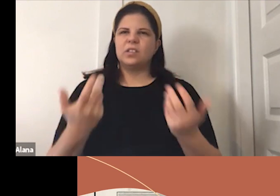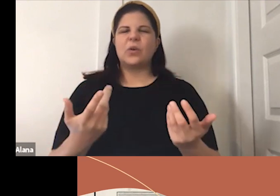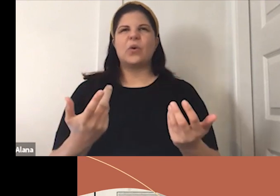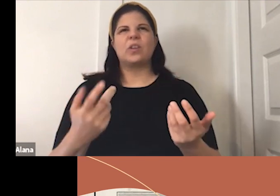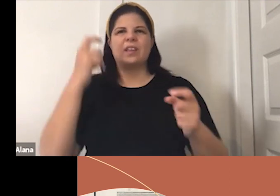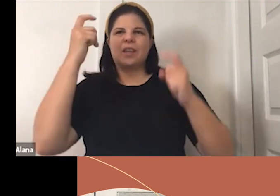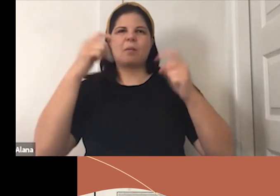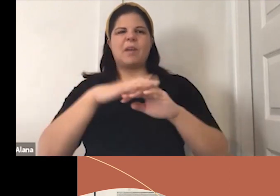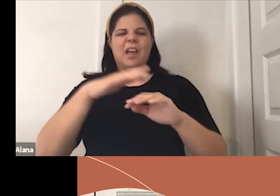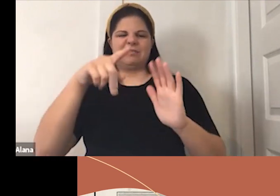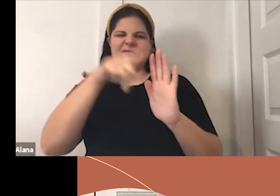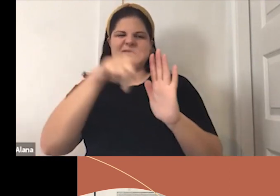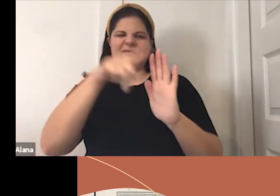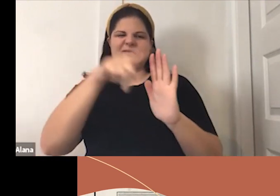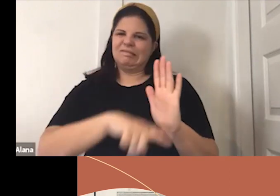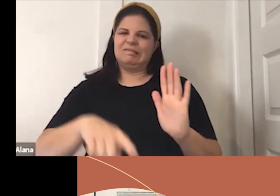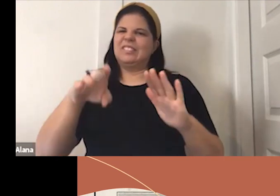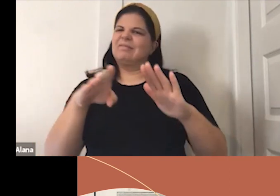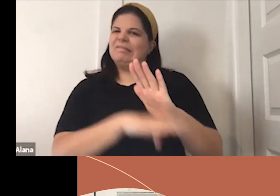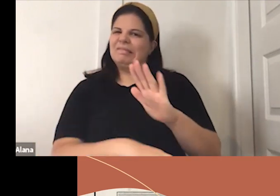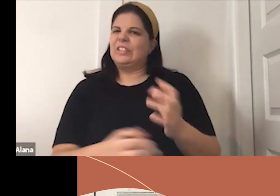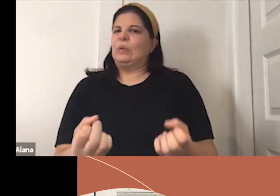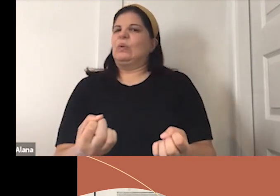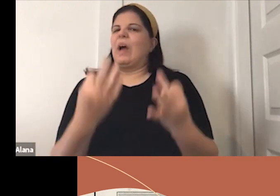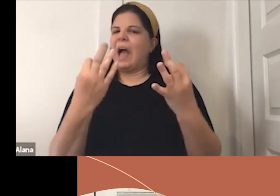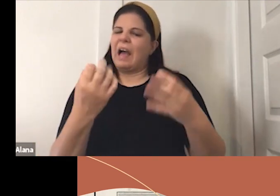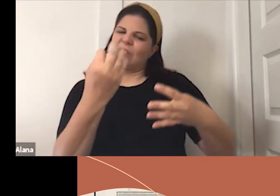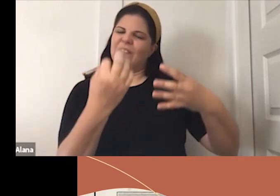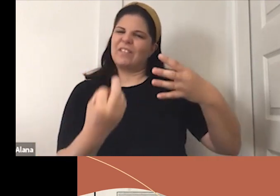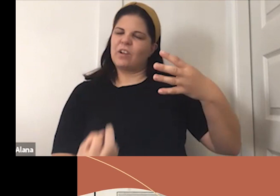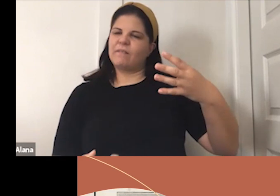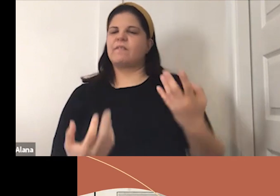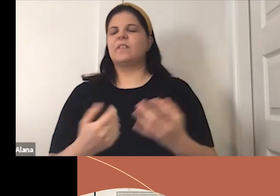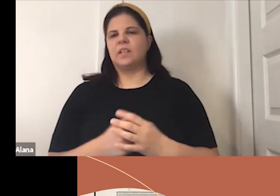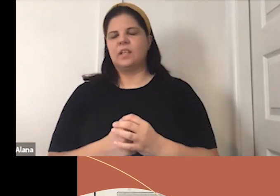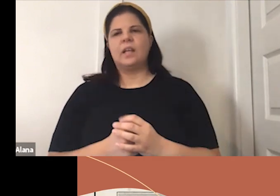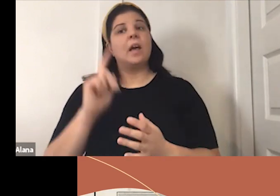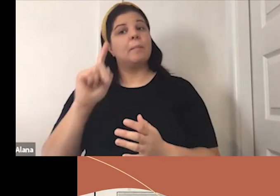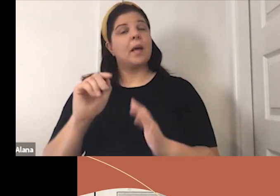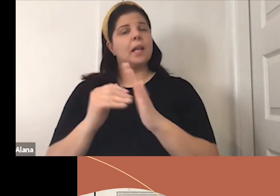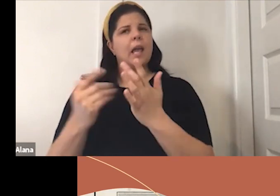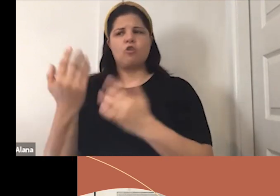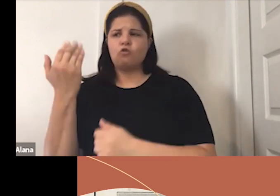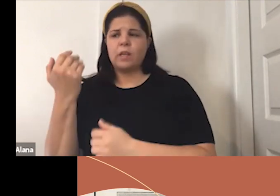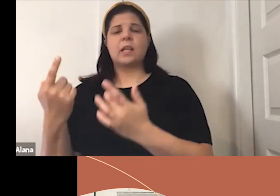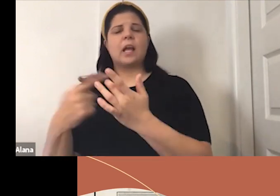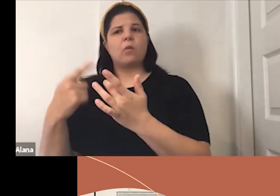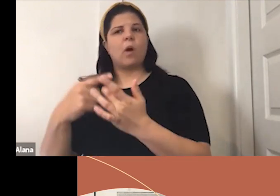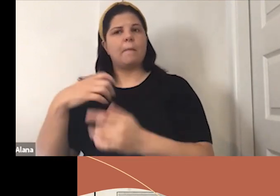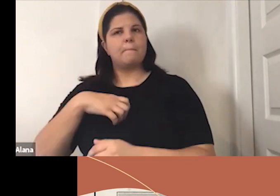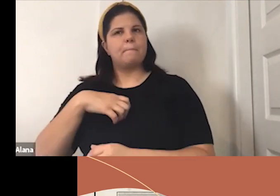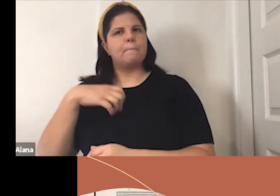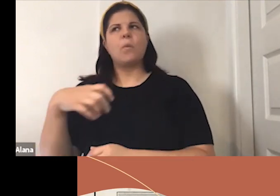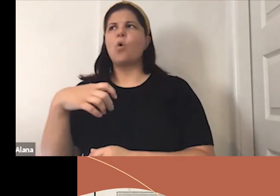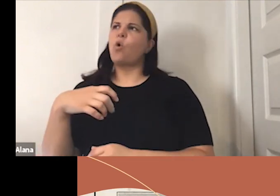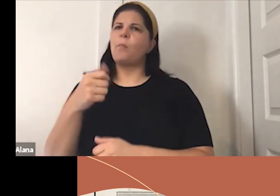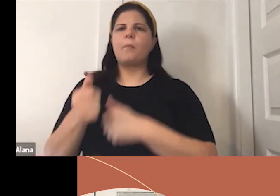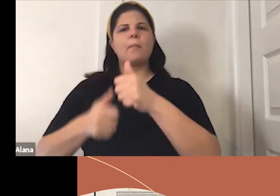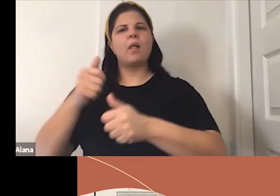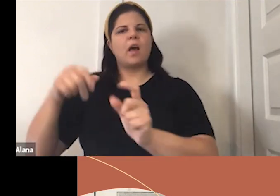But, the model that has taken much more greater prominence now, and is certainly the model